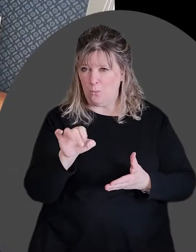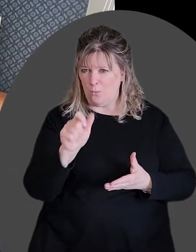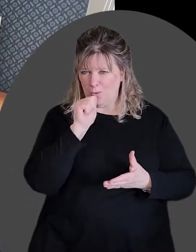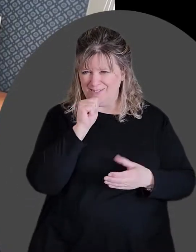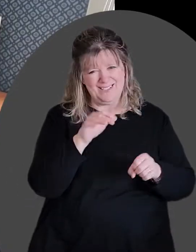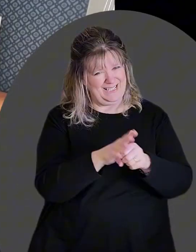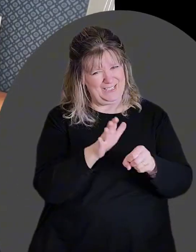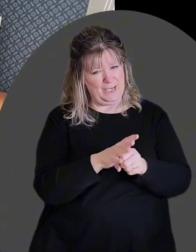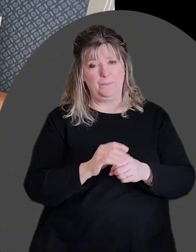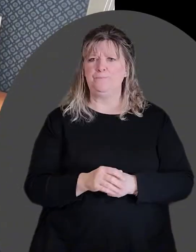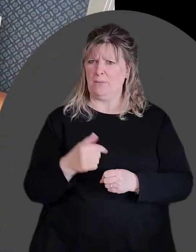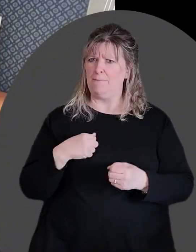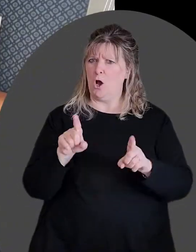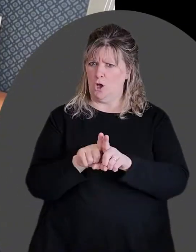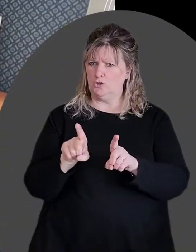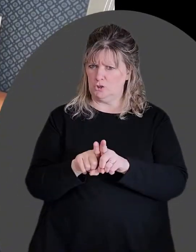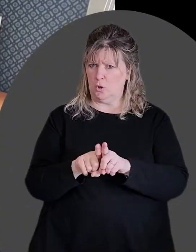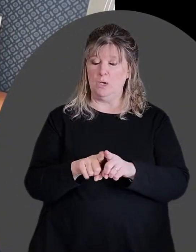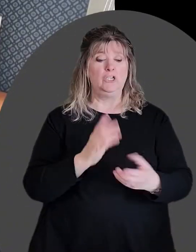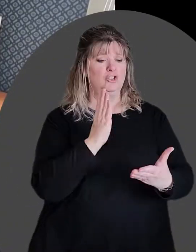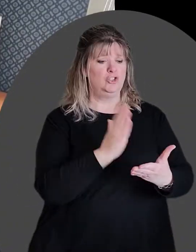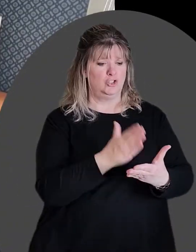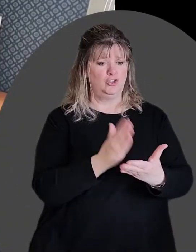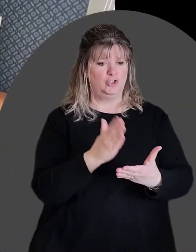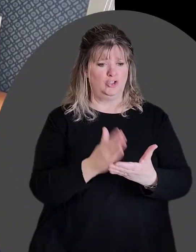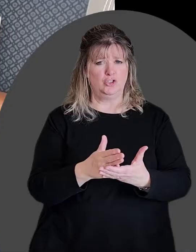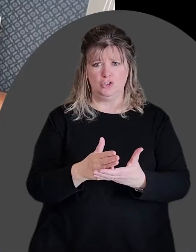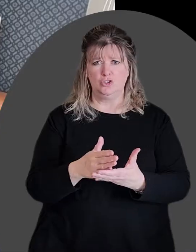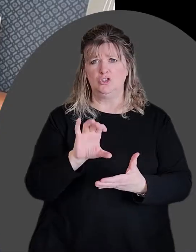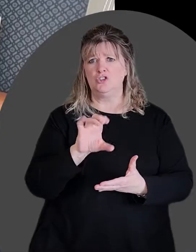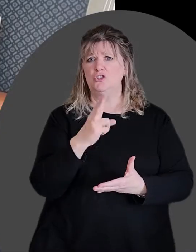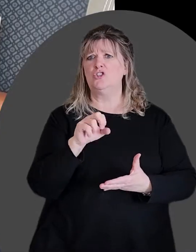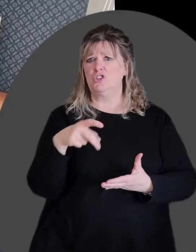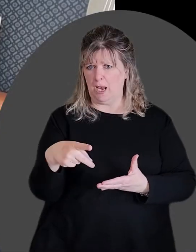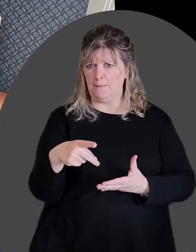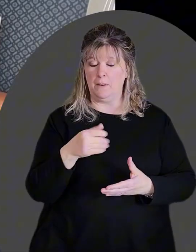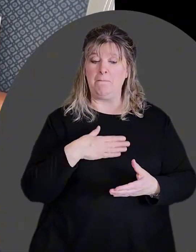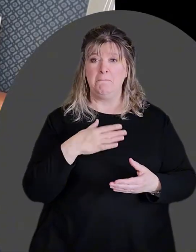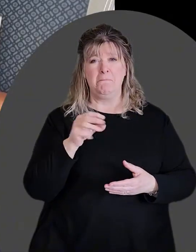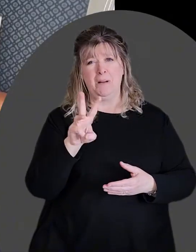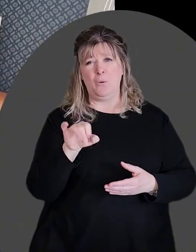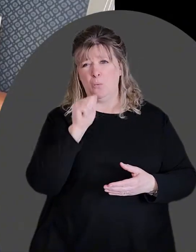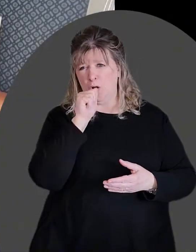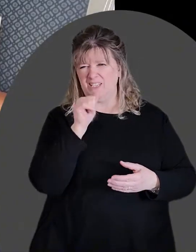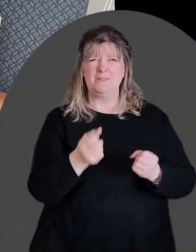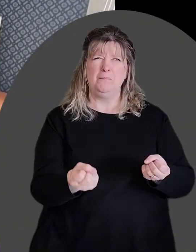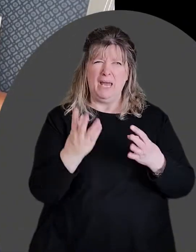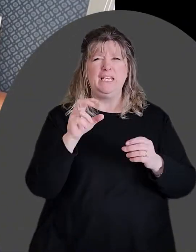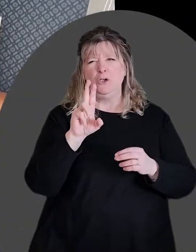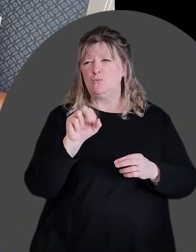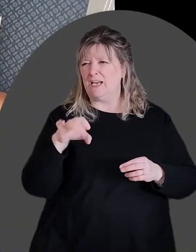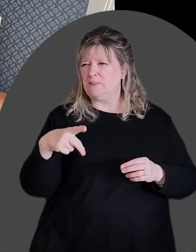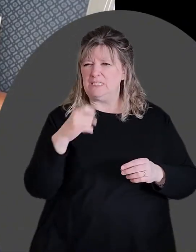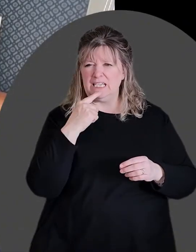and I'm also going to be chopping my walnuts up and many of the recipes said to pound the walnuts